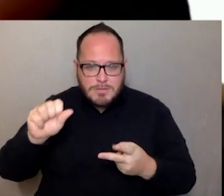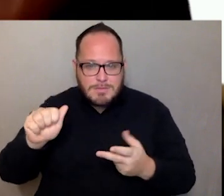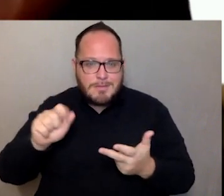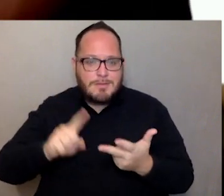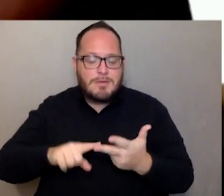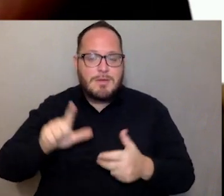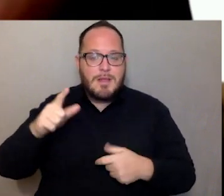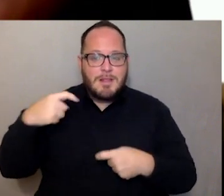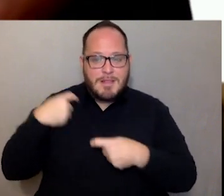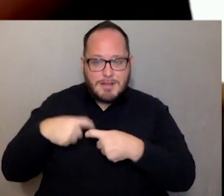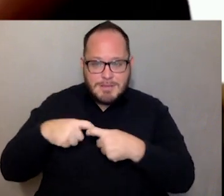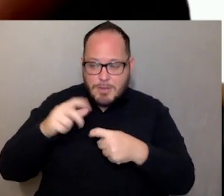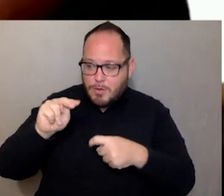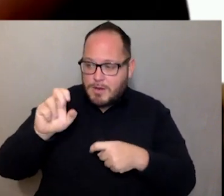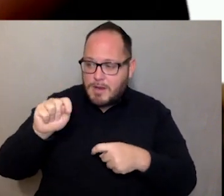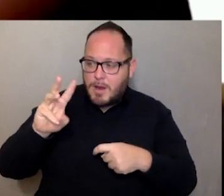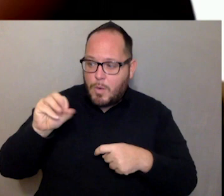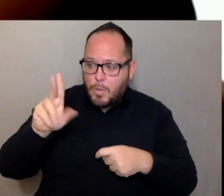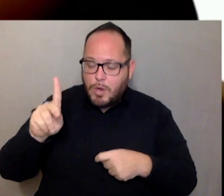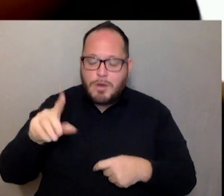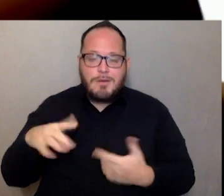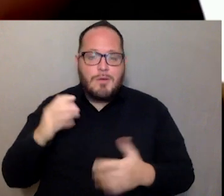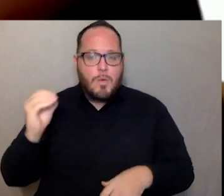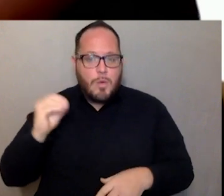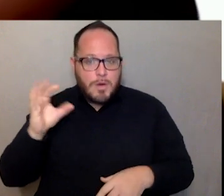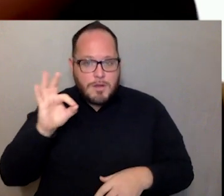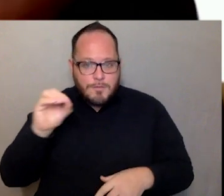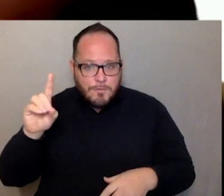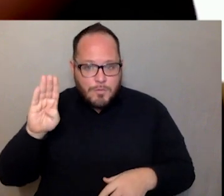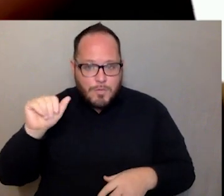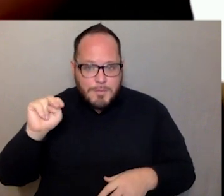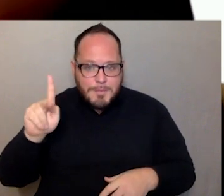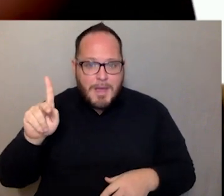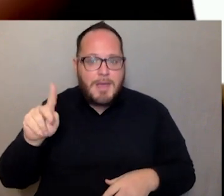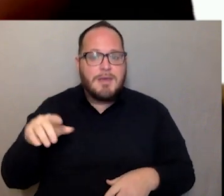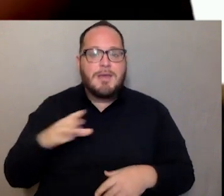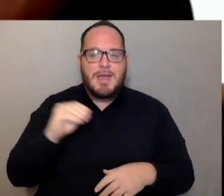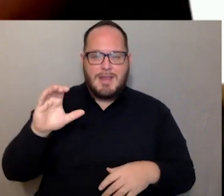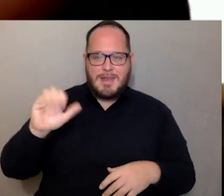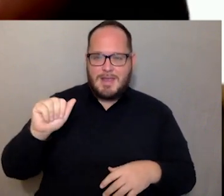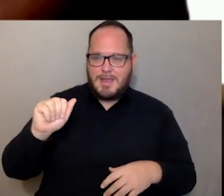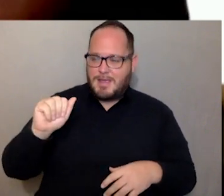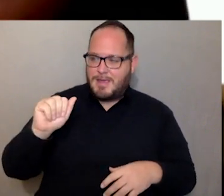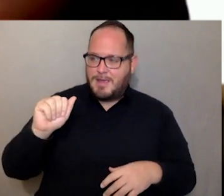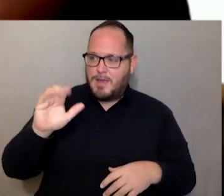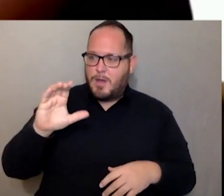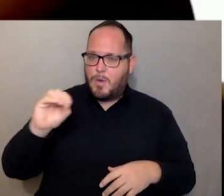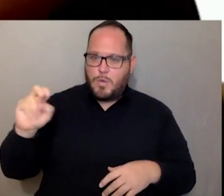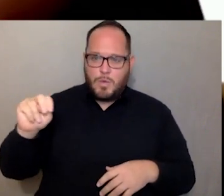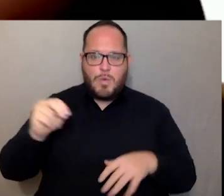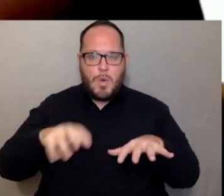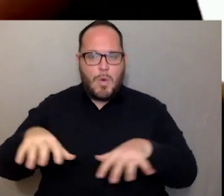LATINO NETWORK, THE OREGON FOOD BANK, AND COCOON ARE HOSTING THIS PRESS EVENT ON INTERNATIONAL MIGRANTS DAY.